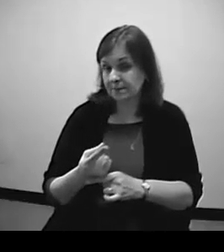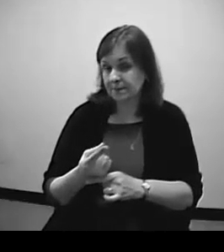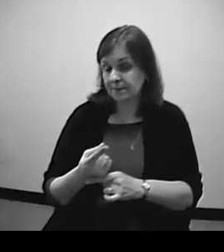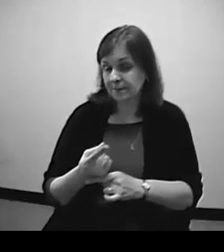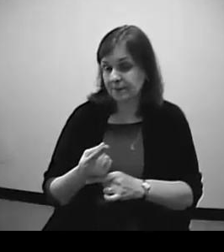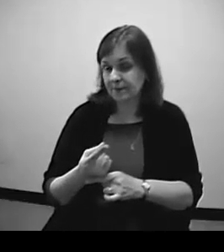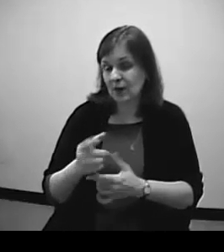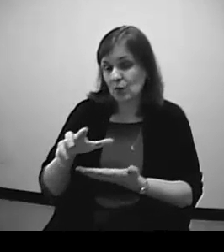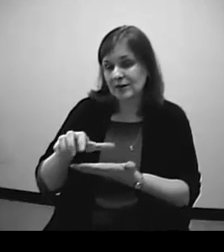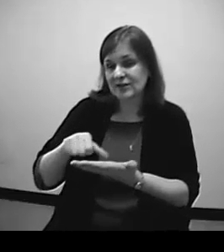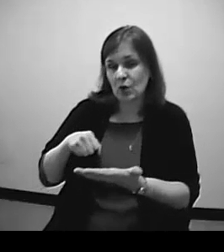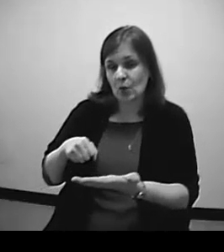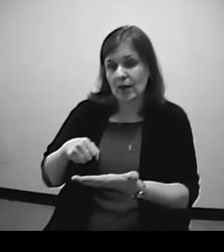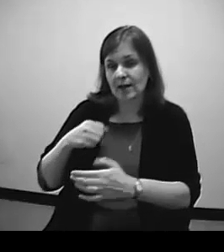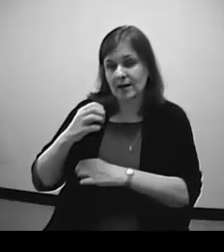right